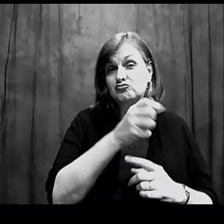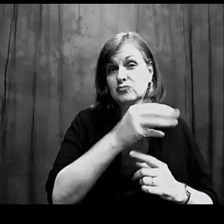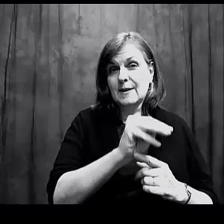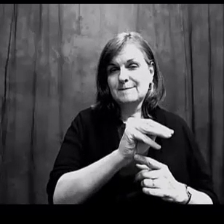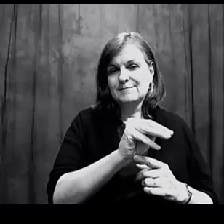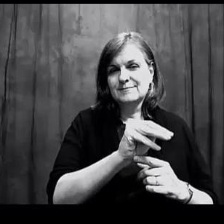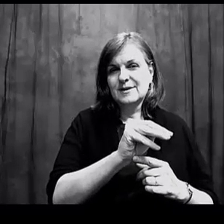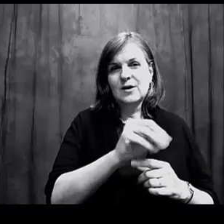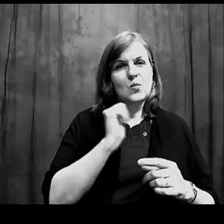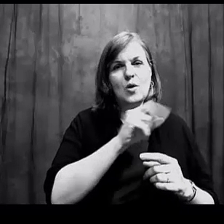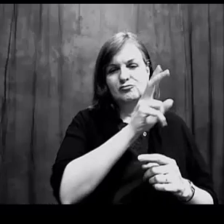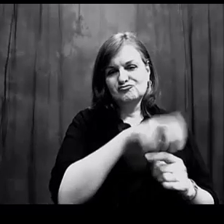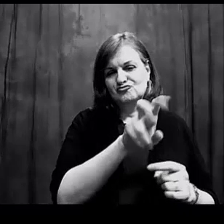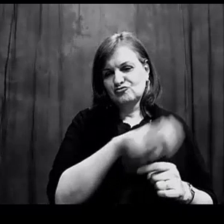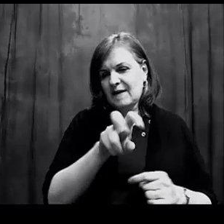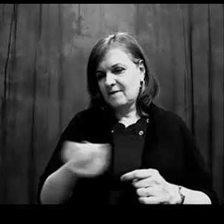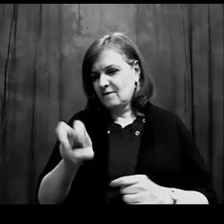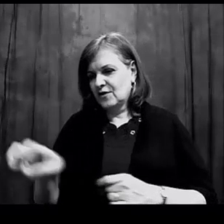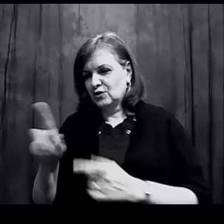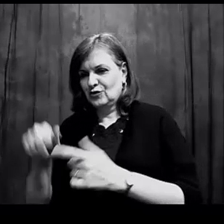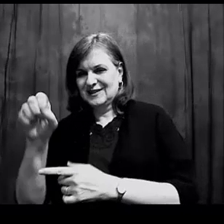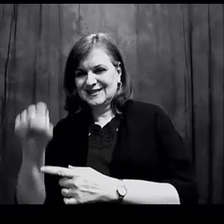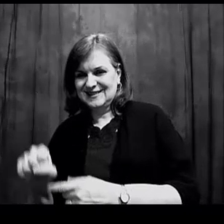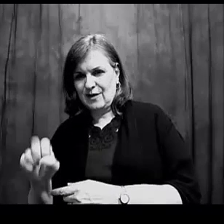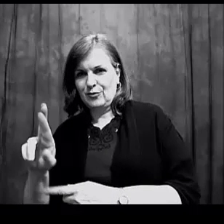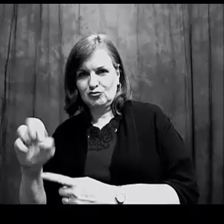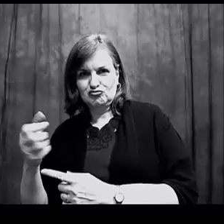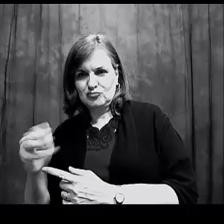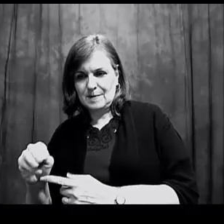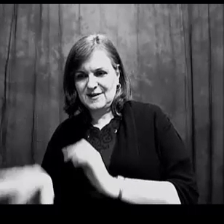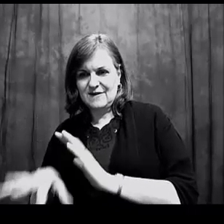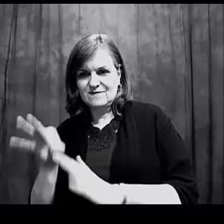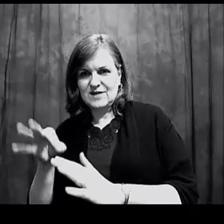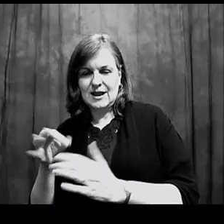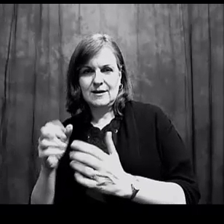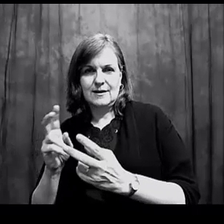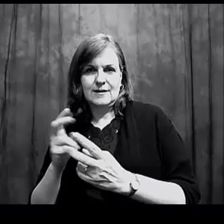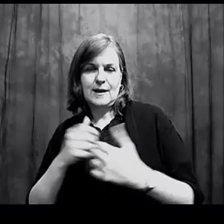canyon are not going to travel to the south rim of the grand canyon to find a mate